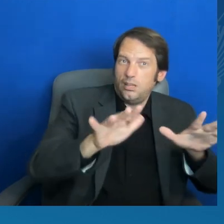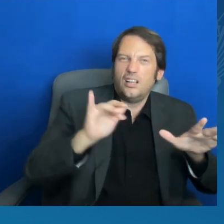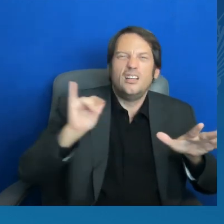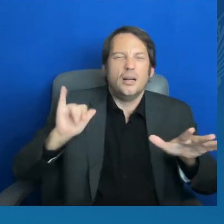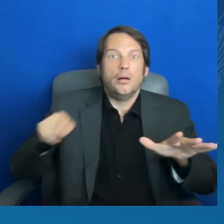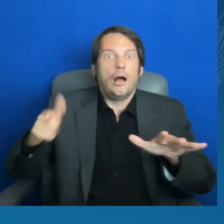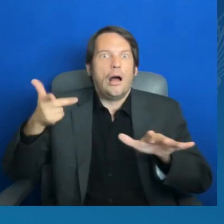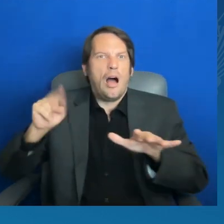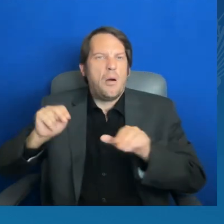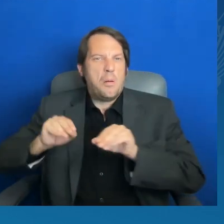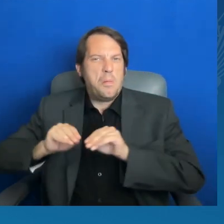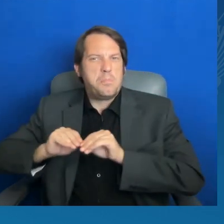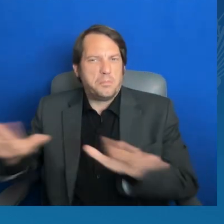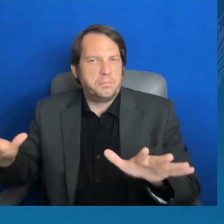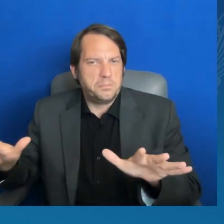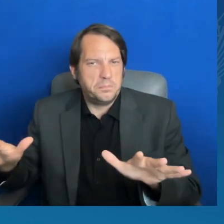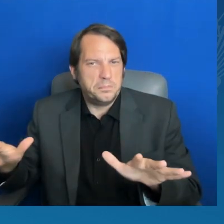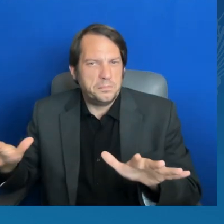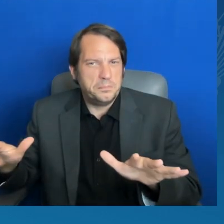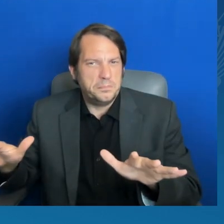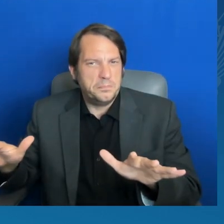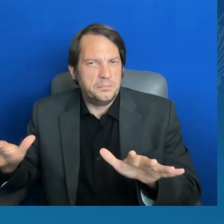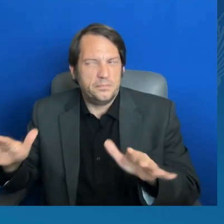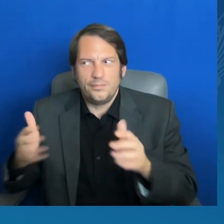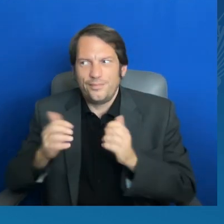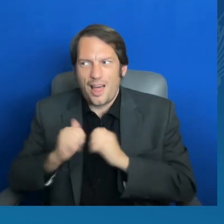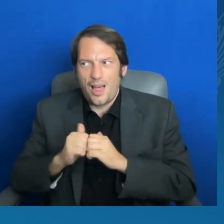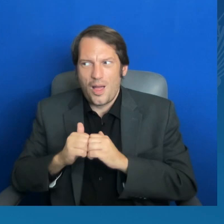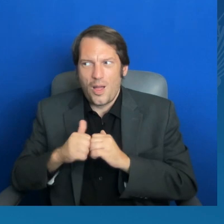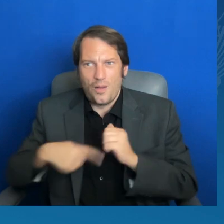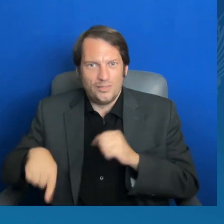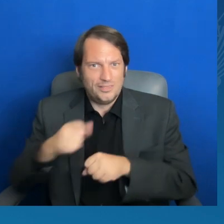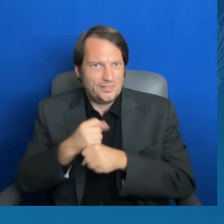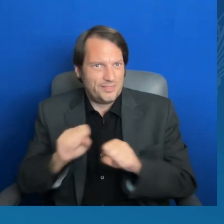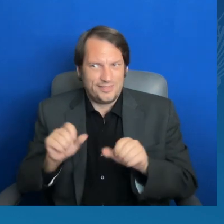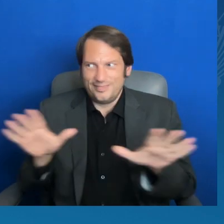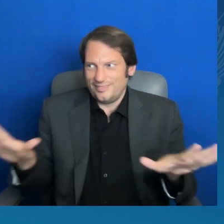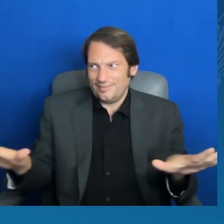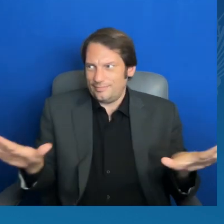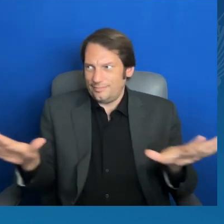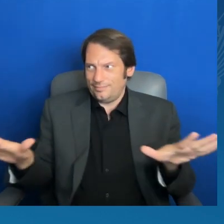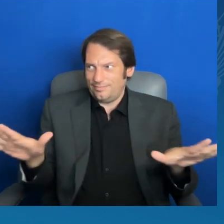that we were able to push forward and help pass the first meaningful gun